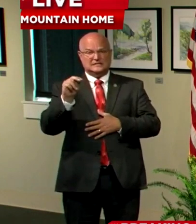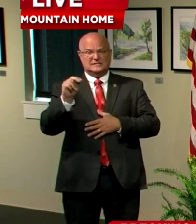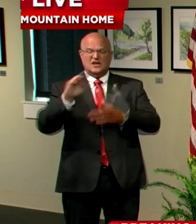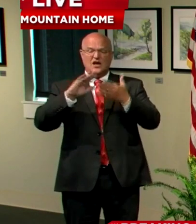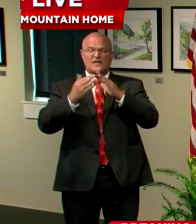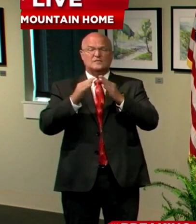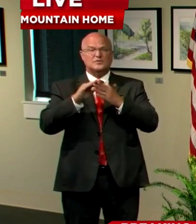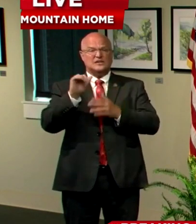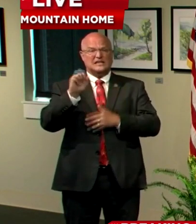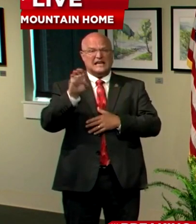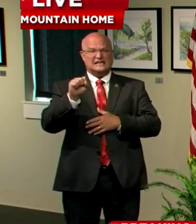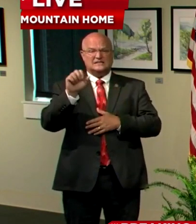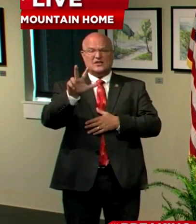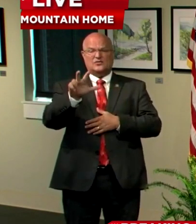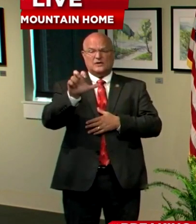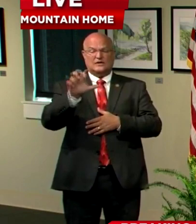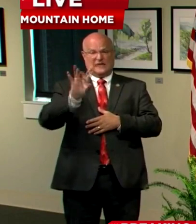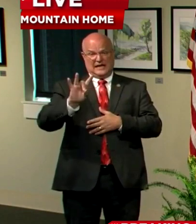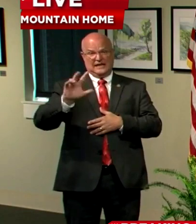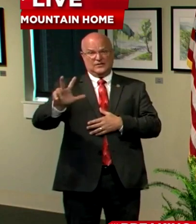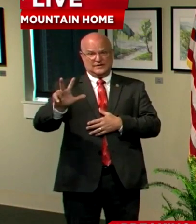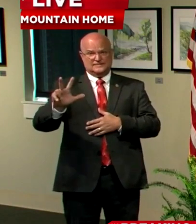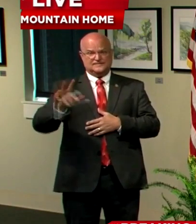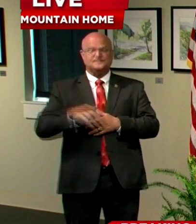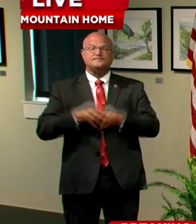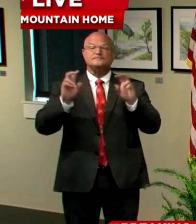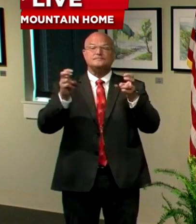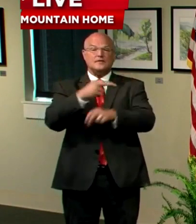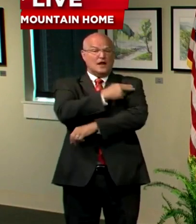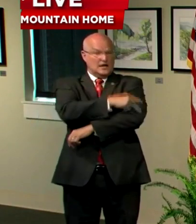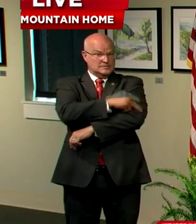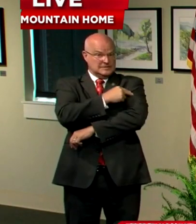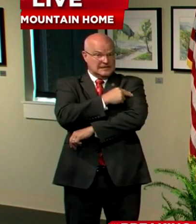INCLUDES A SIGNIFICANT NUMBER IN A COUNTY JAIL AS WELL AS IN A PRISON FACILITY.